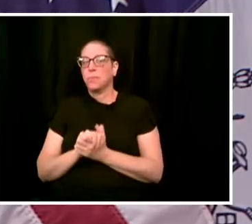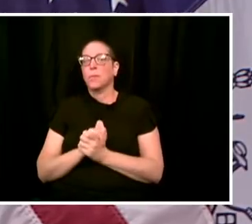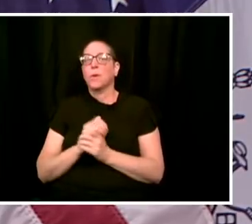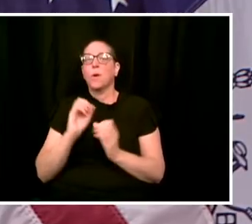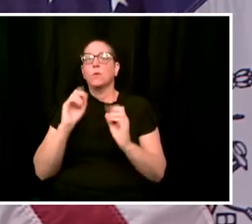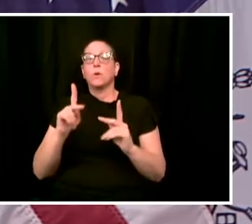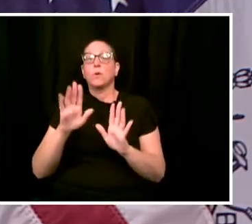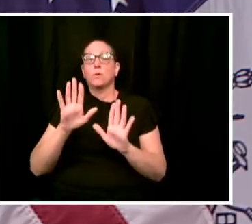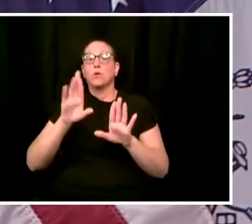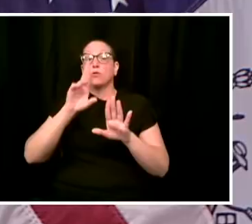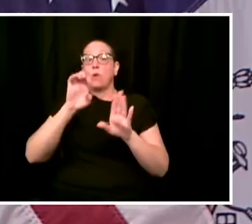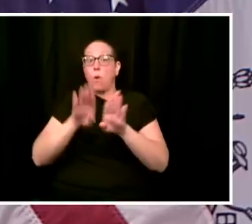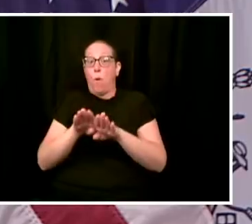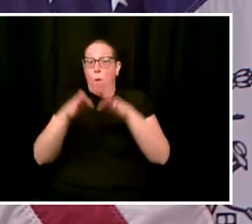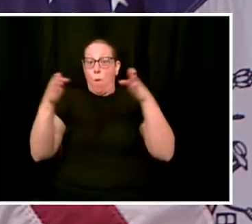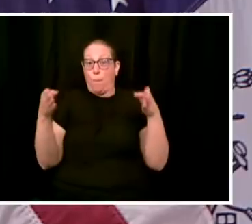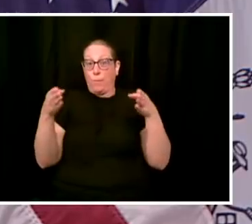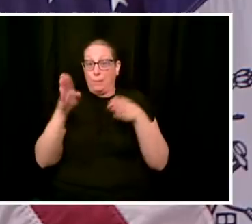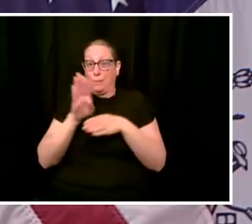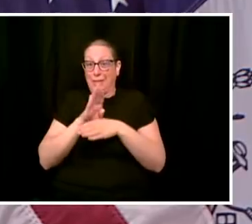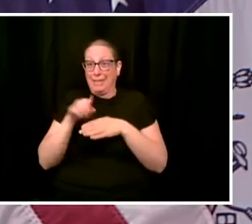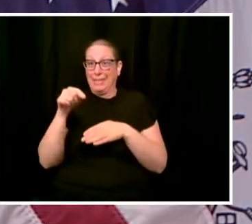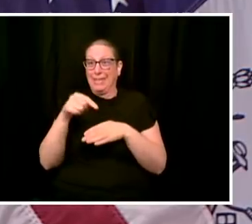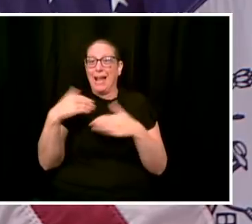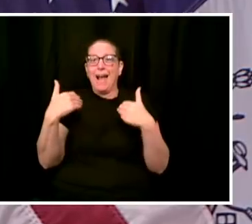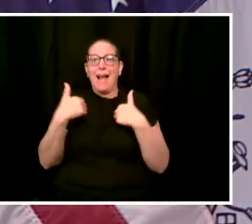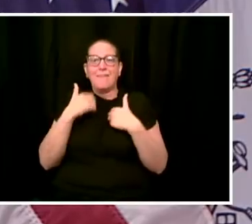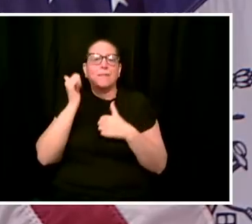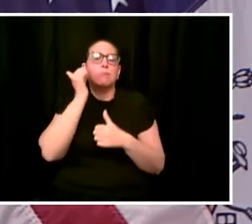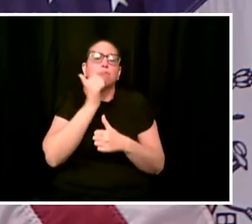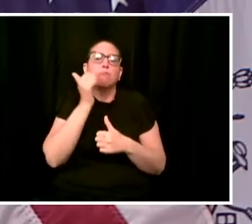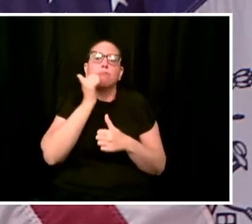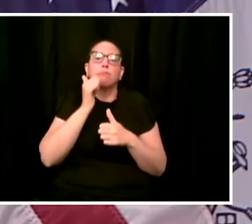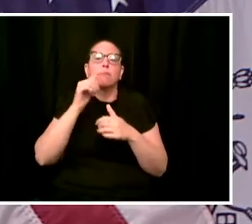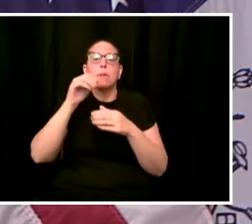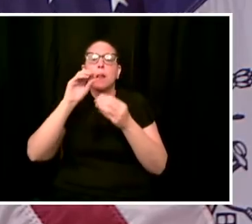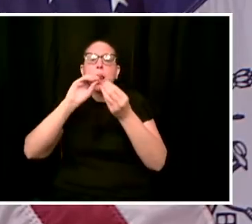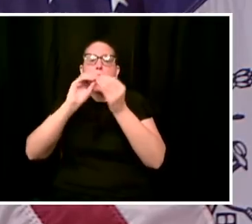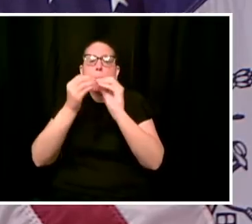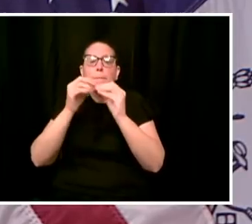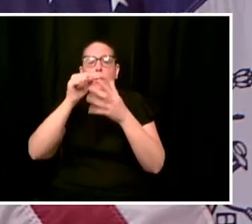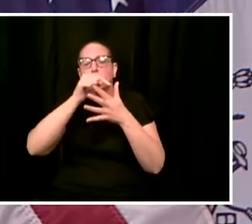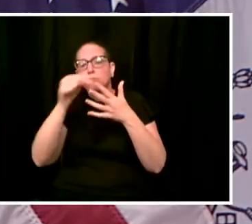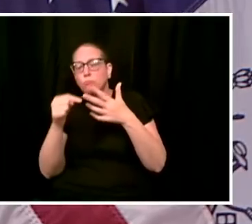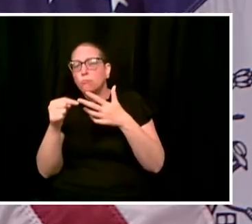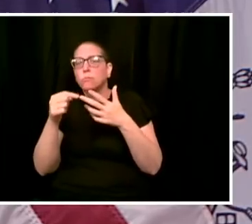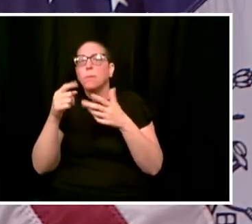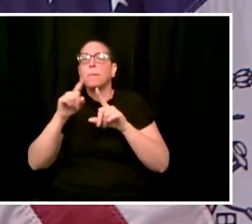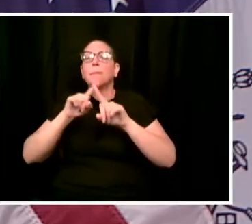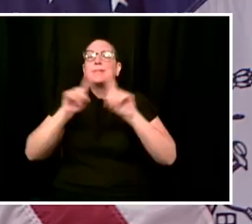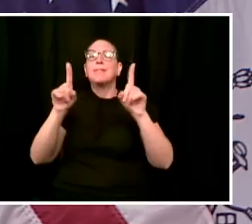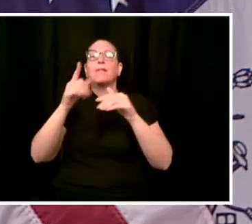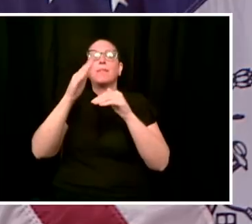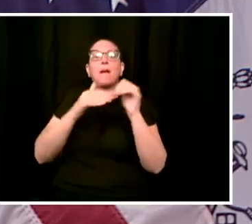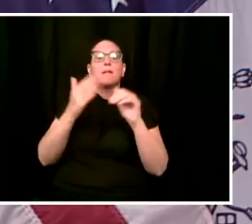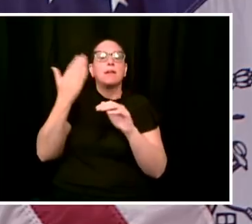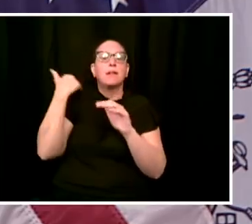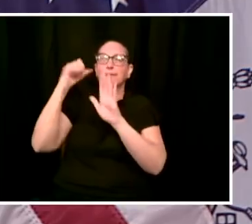THE ORDER YOU ASKED THEM, ANDREW. ON E REOPENING, LOK.O WE HAVE OUR DAILY